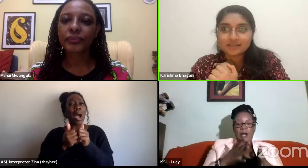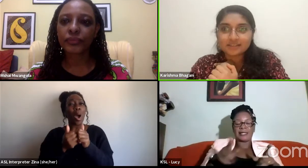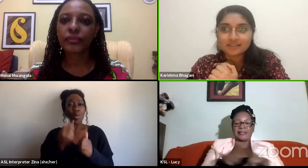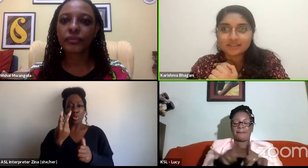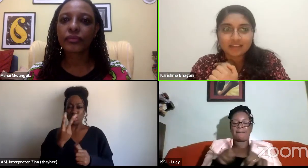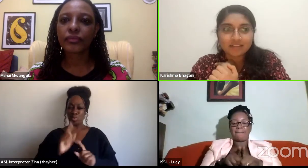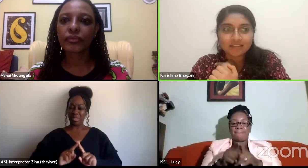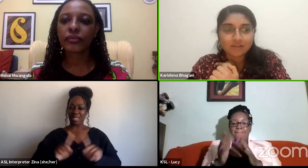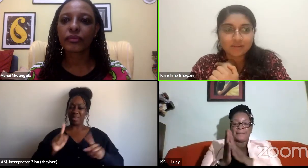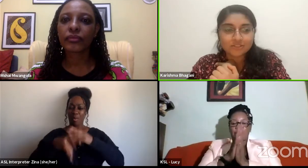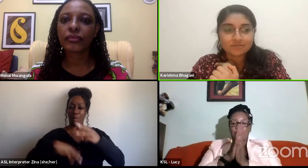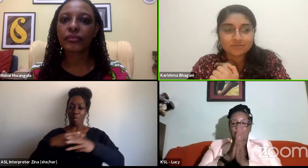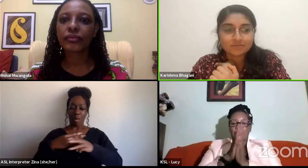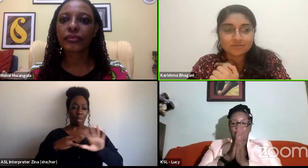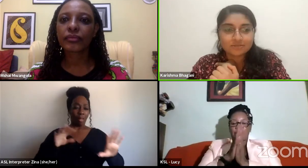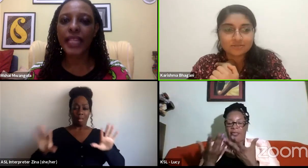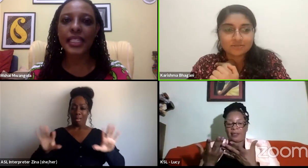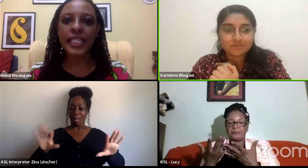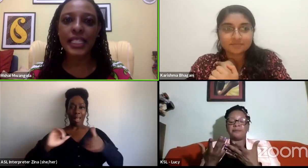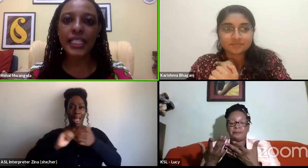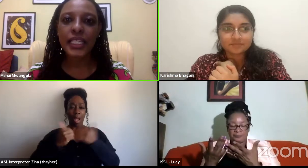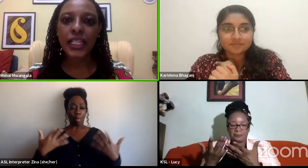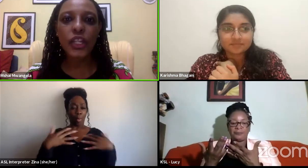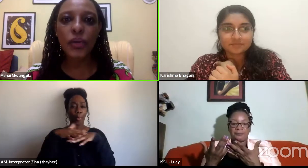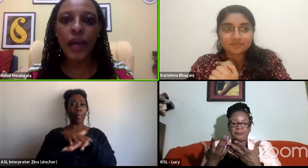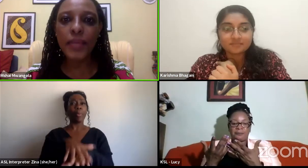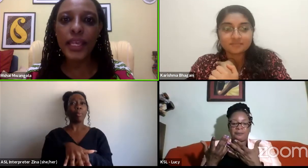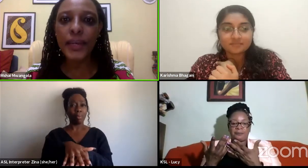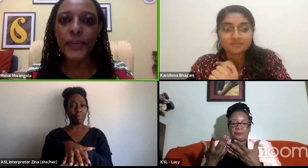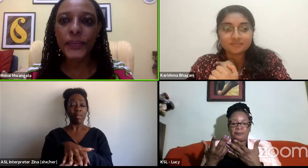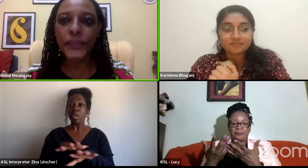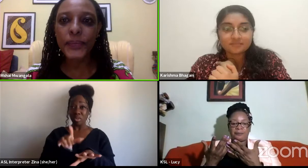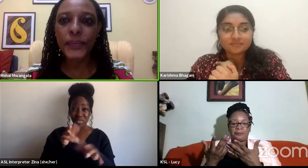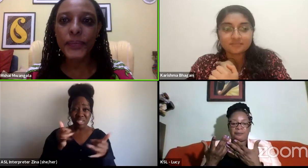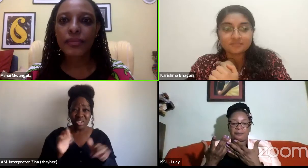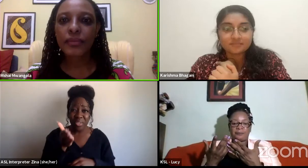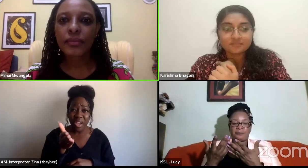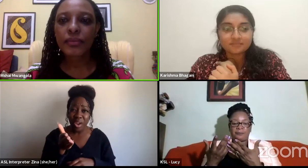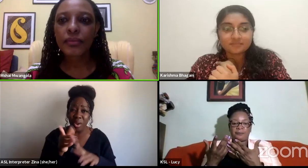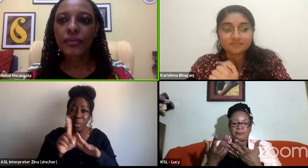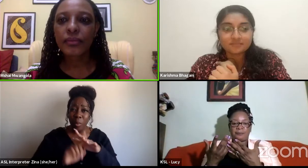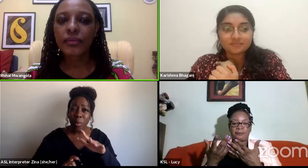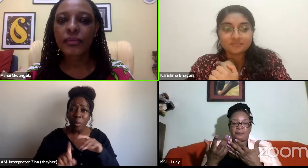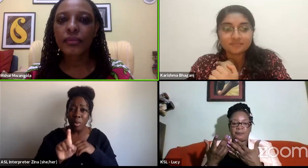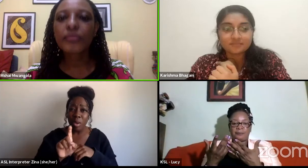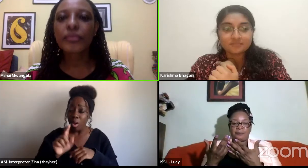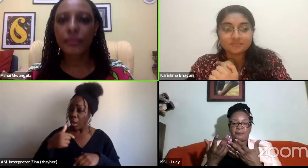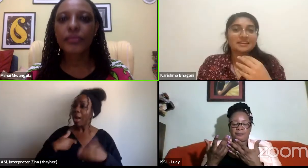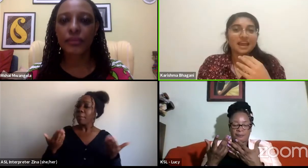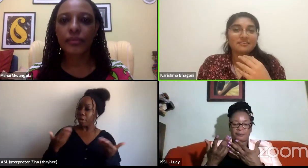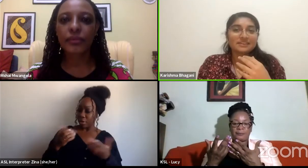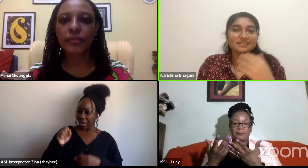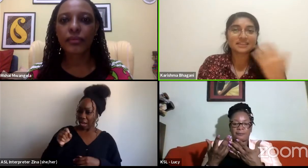Are you still there? Have I lost you? Yes. I'm here. There we go. There you go.